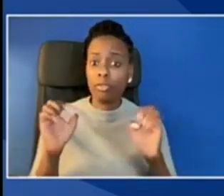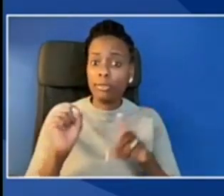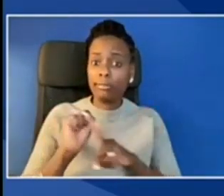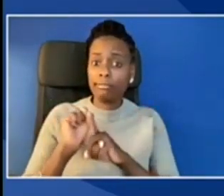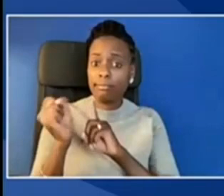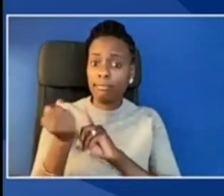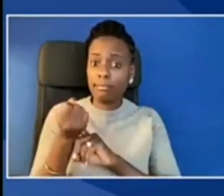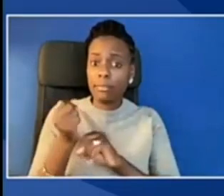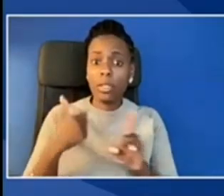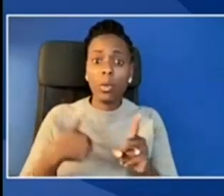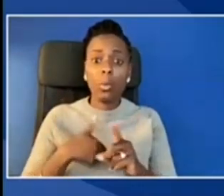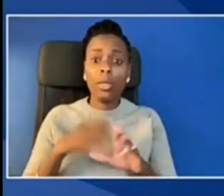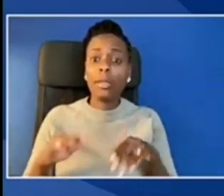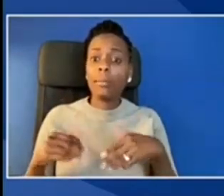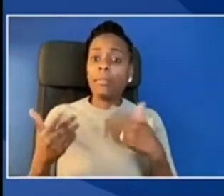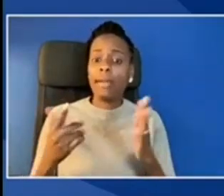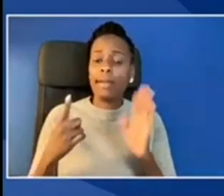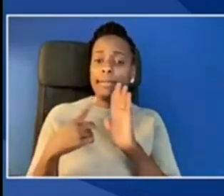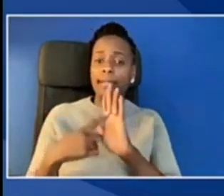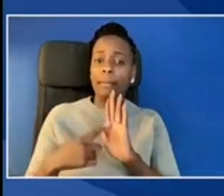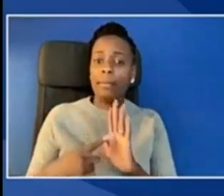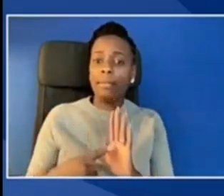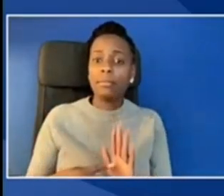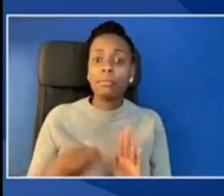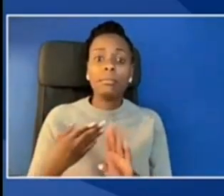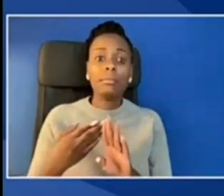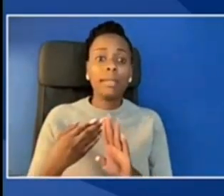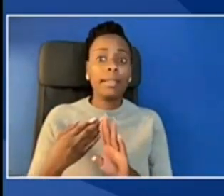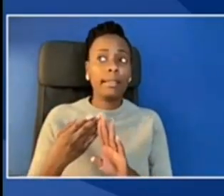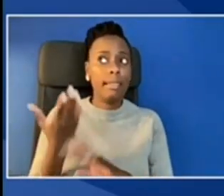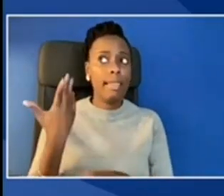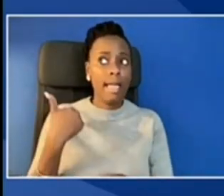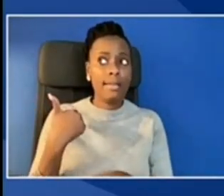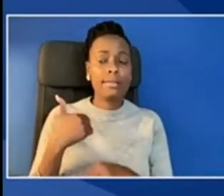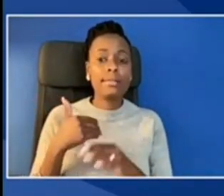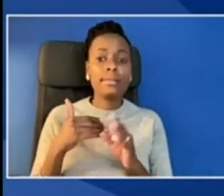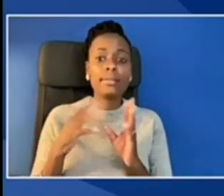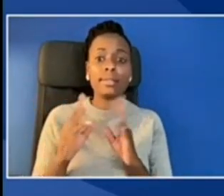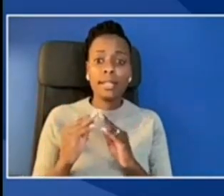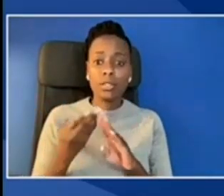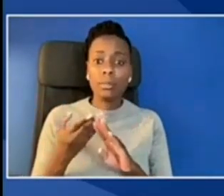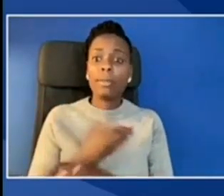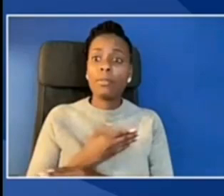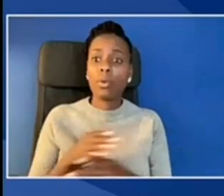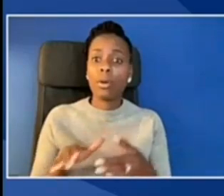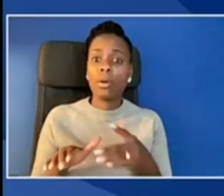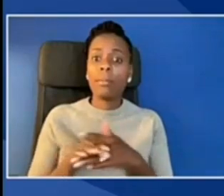examples in the last session before the break. But there are any number of kind of